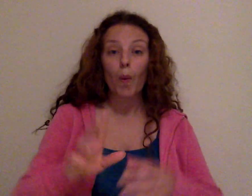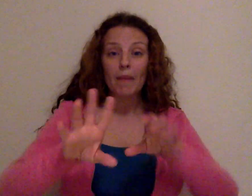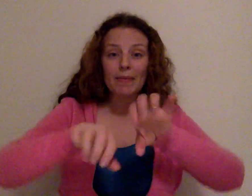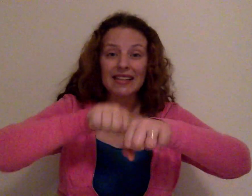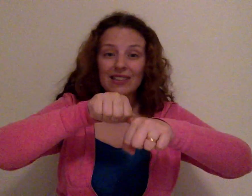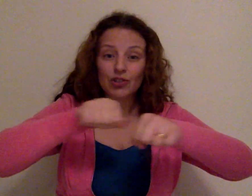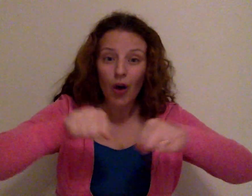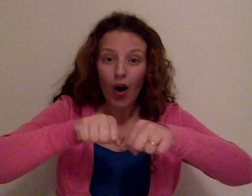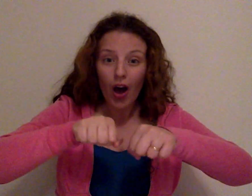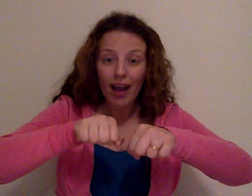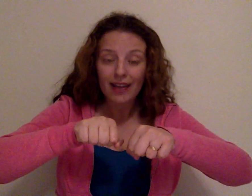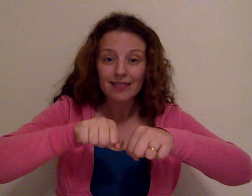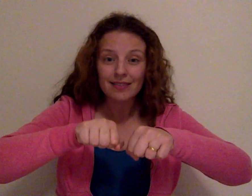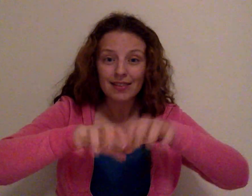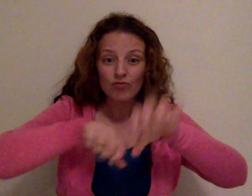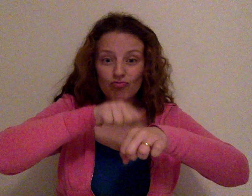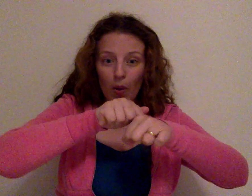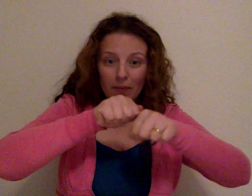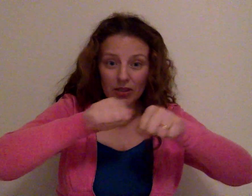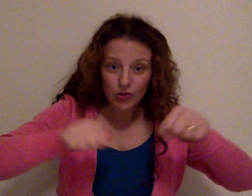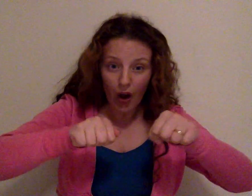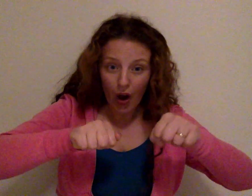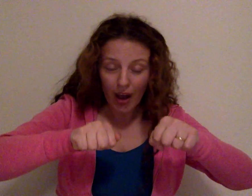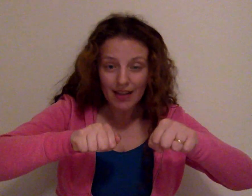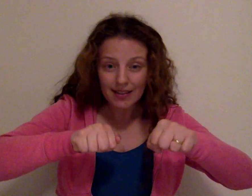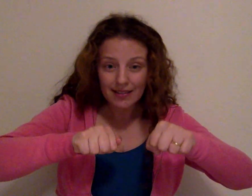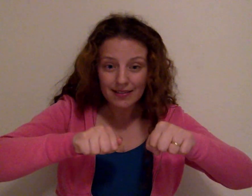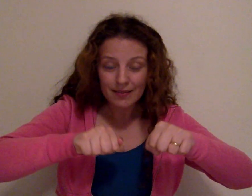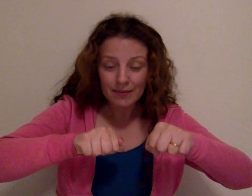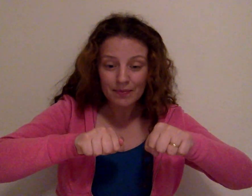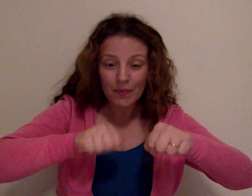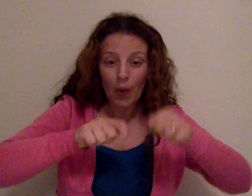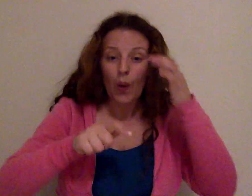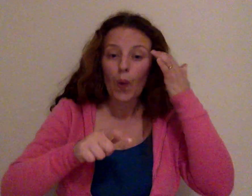Tie, as in tie a rope.